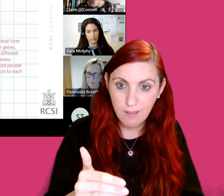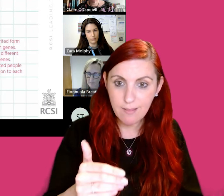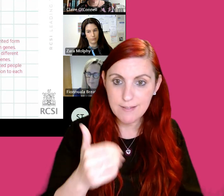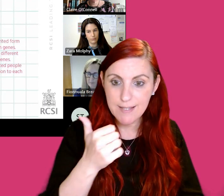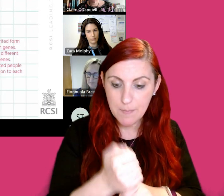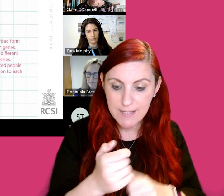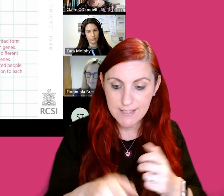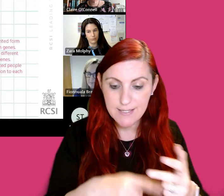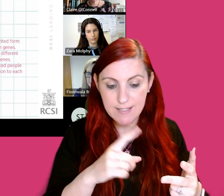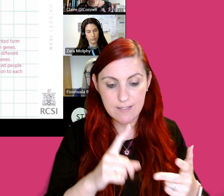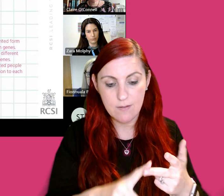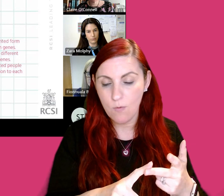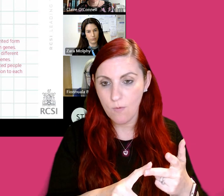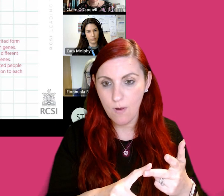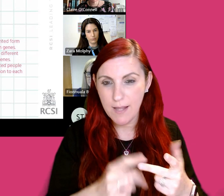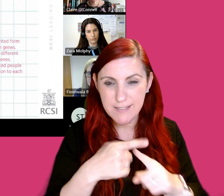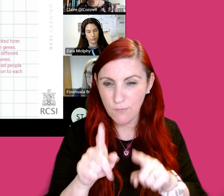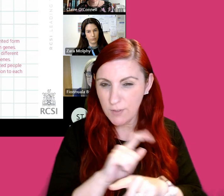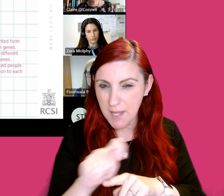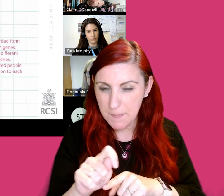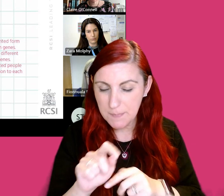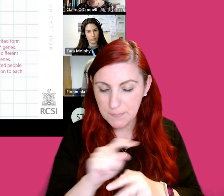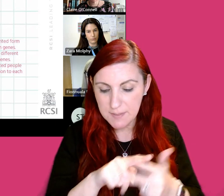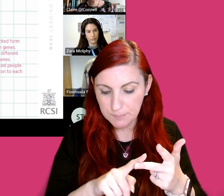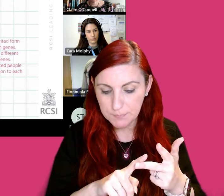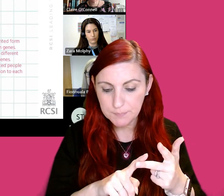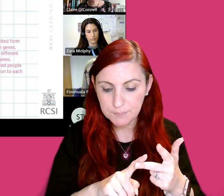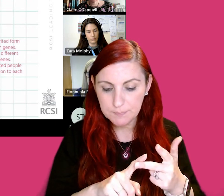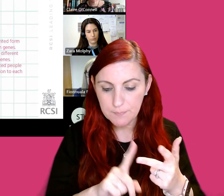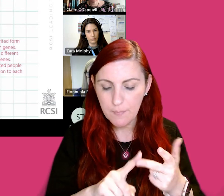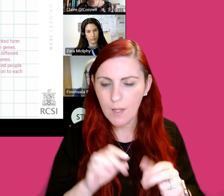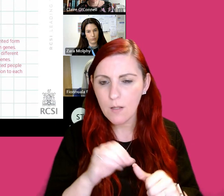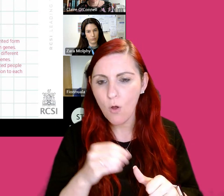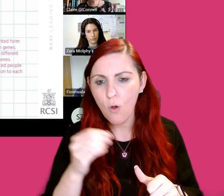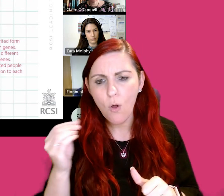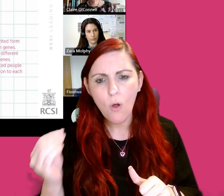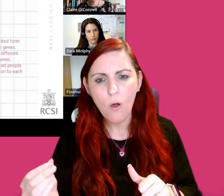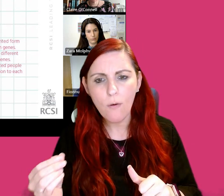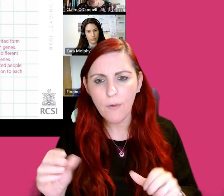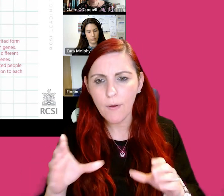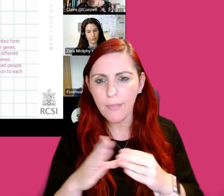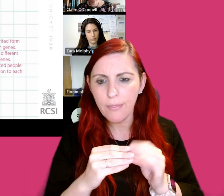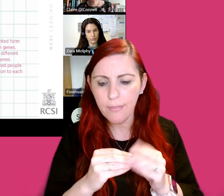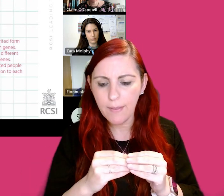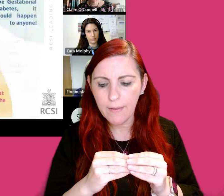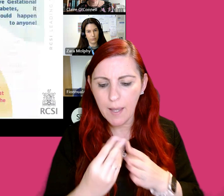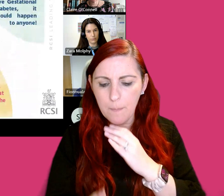quick read of what that is and also another thing that uh kept popping up during the interviews